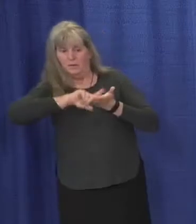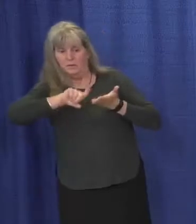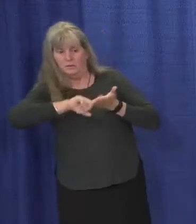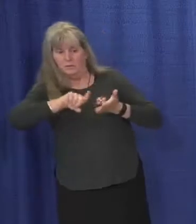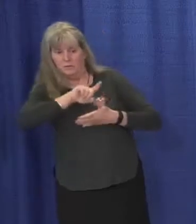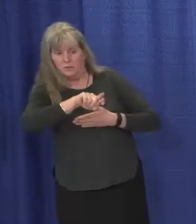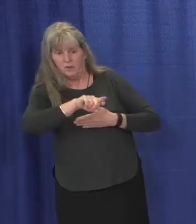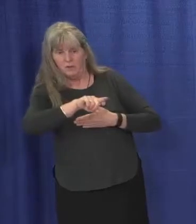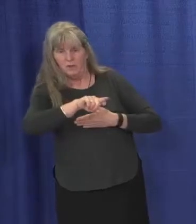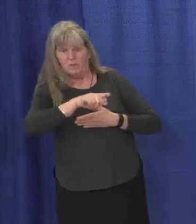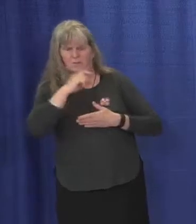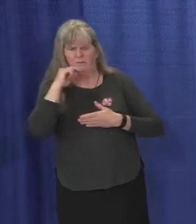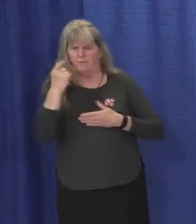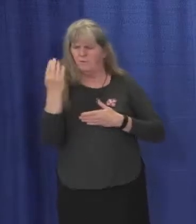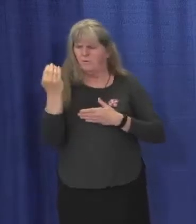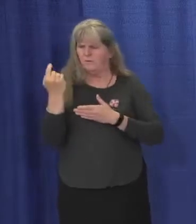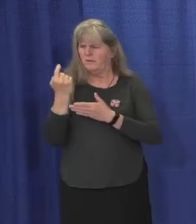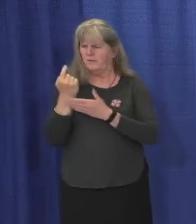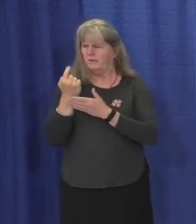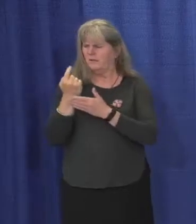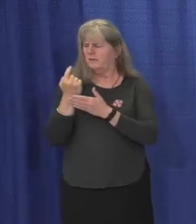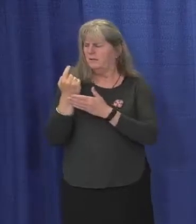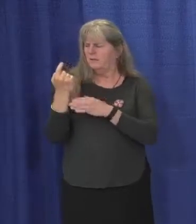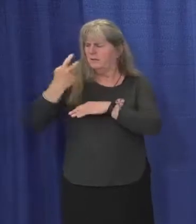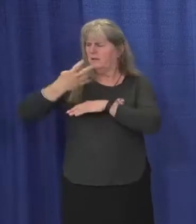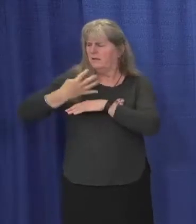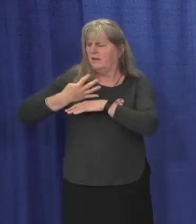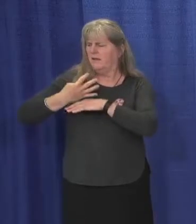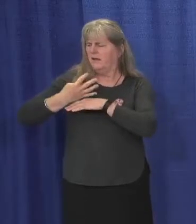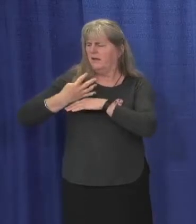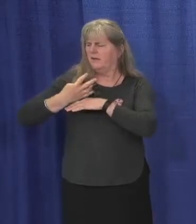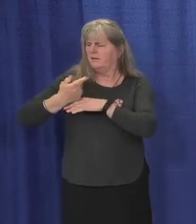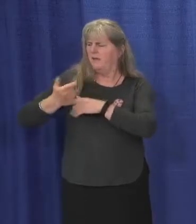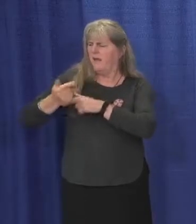I got a text message over the 14 days and I'm wondering if